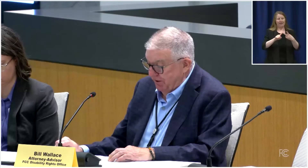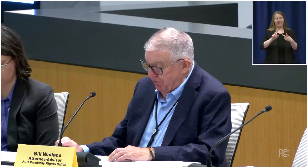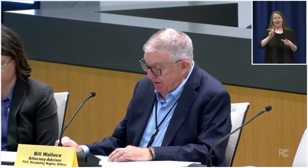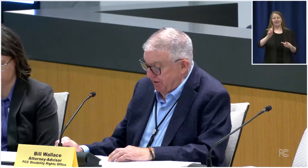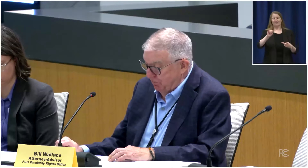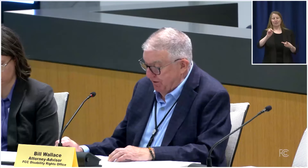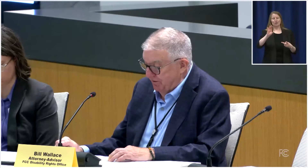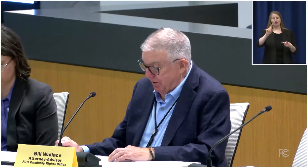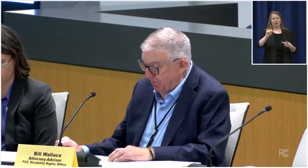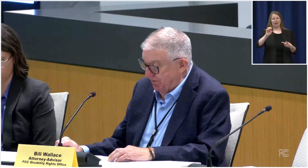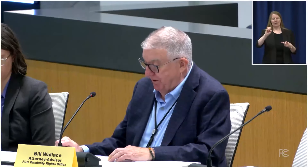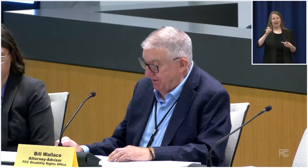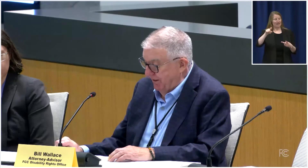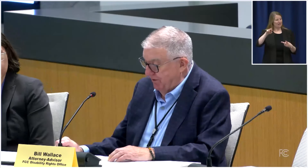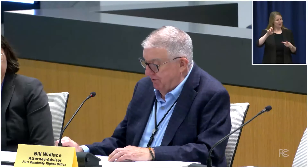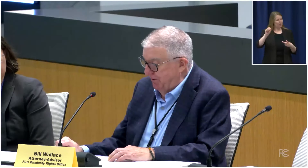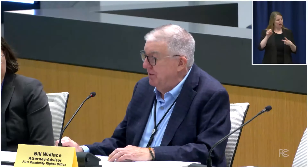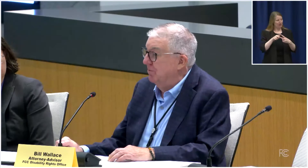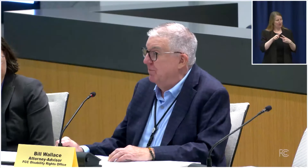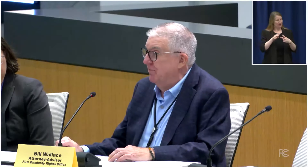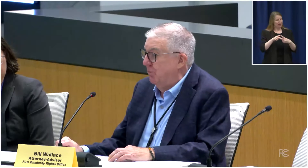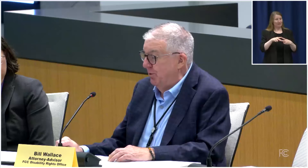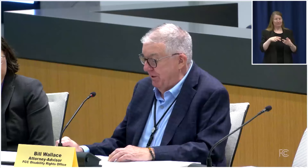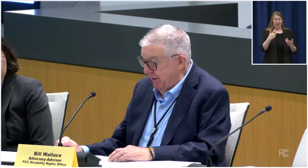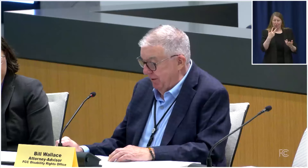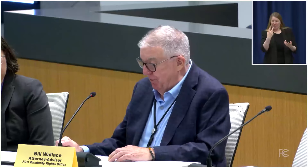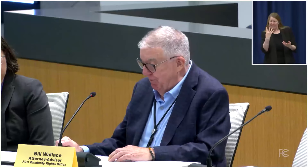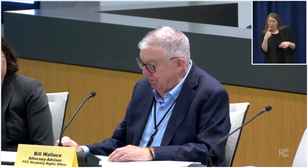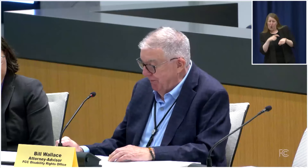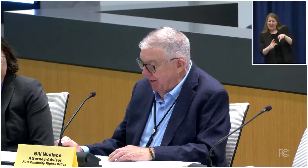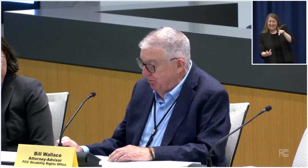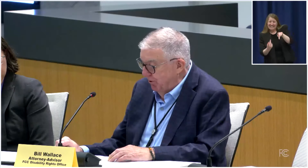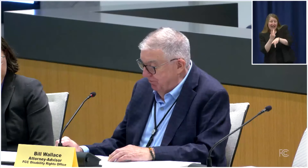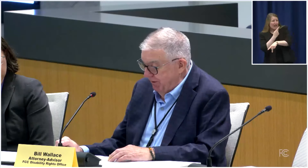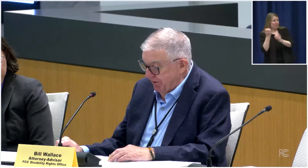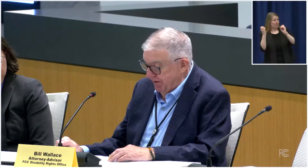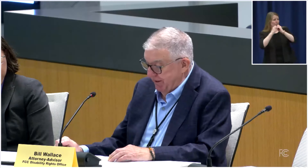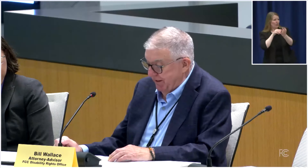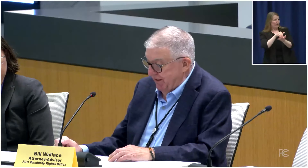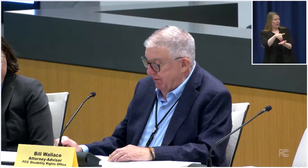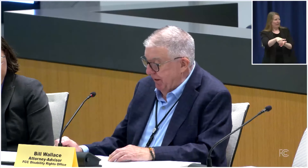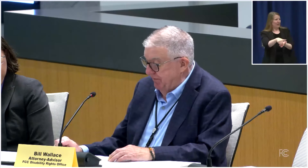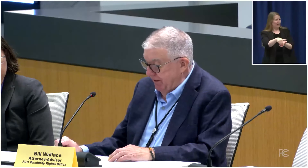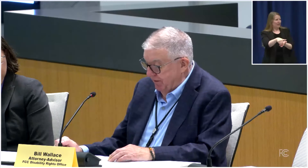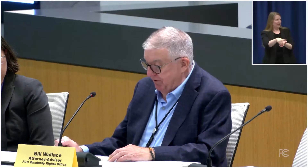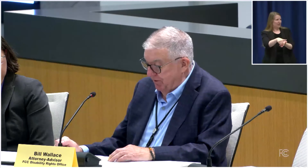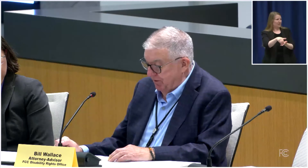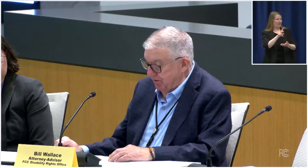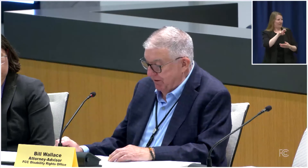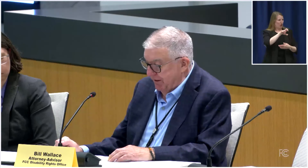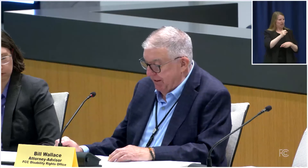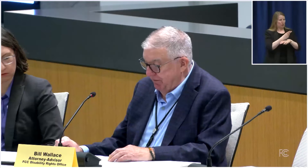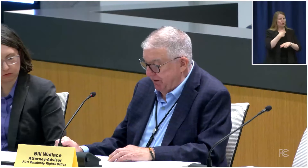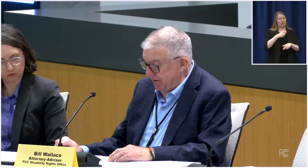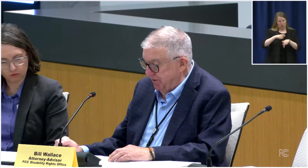THE TWO -- TO TWO FEDERAL PROGRAMS, THE SOCIAL SECURITY ADMINISTRATION AND DIRECT EXPRESS. THE FEDERAL BENEFITS DEBIT